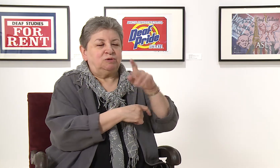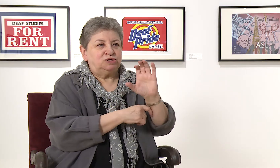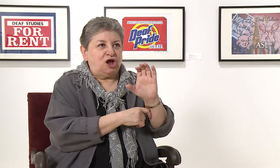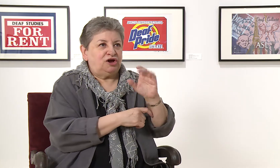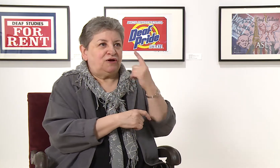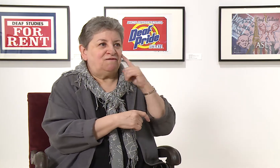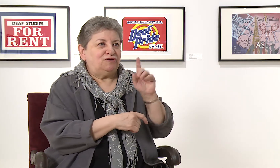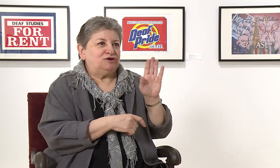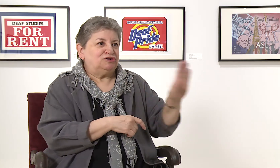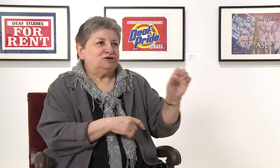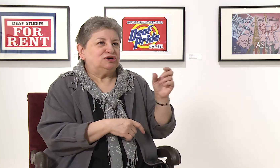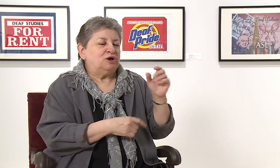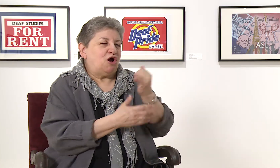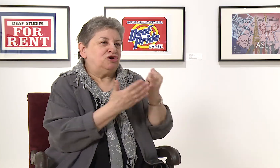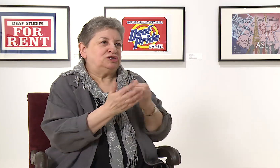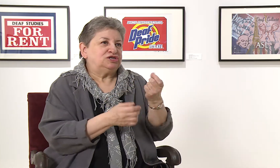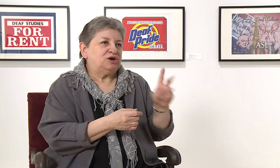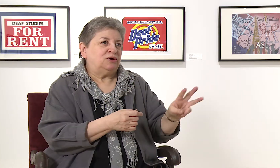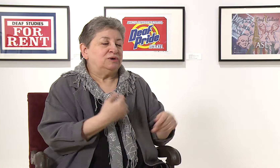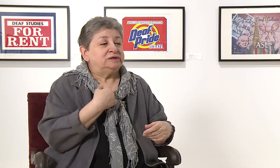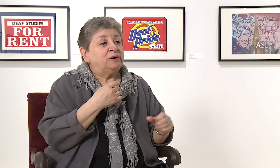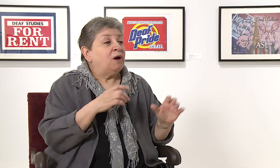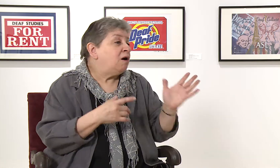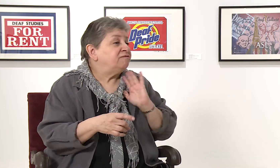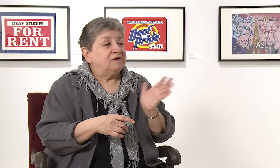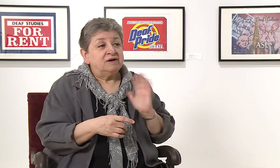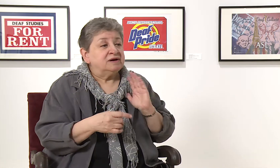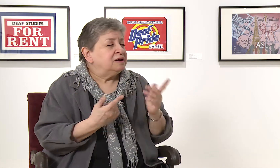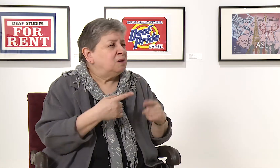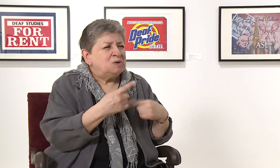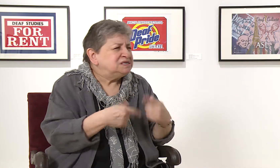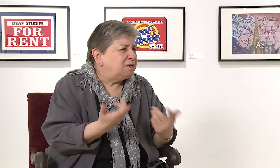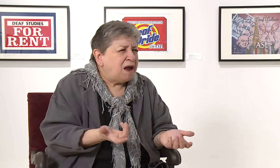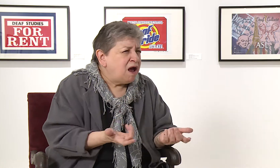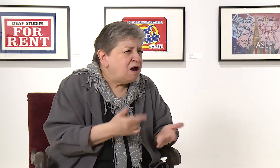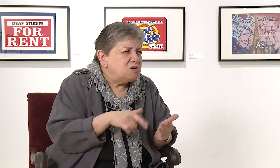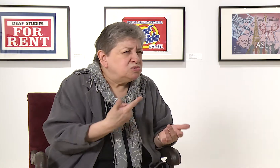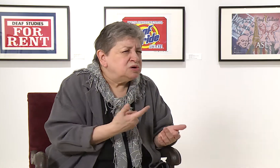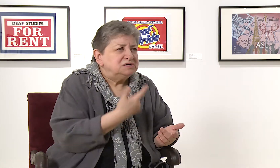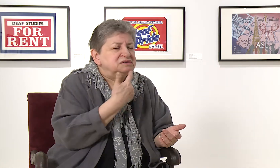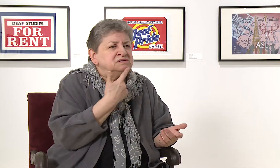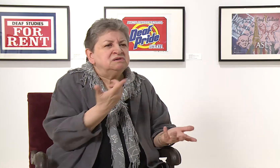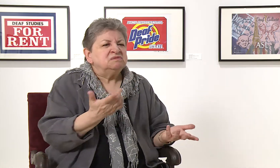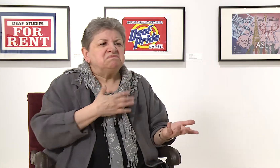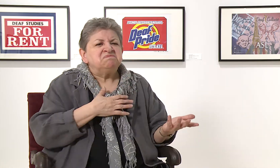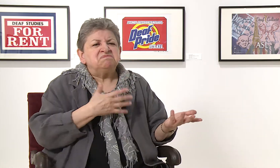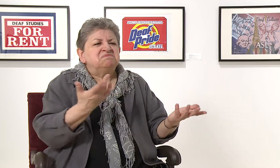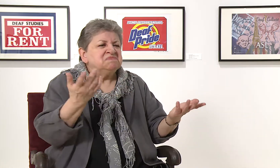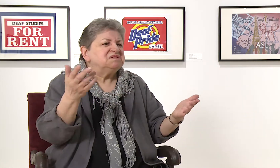a postcard announcement for her one-woman show. And I agreed, but I wanted a little more information